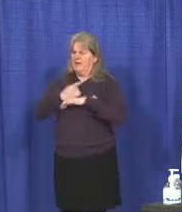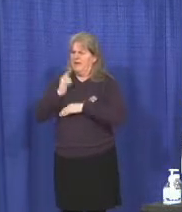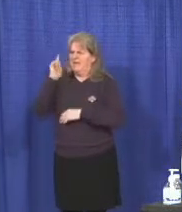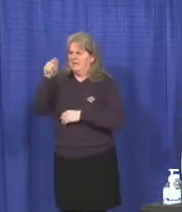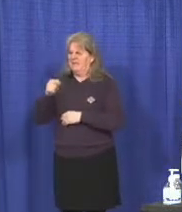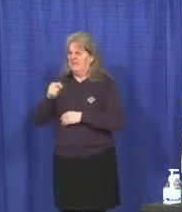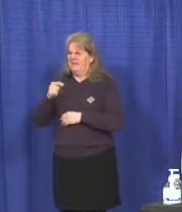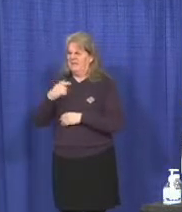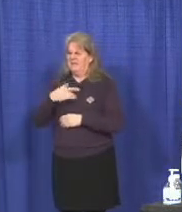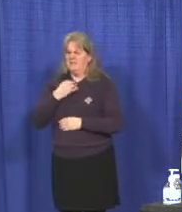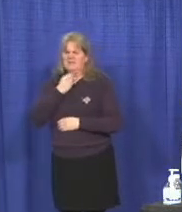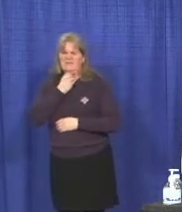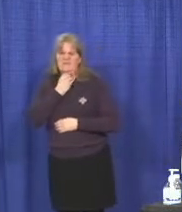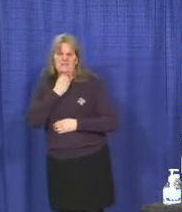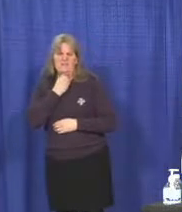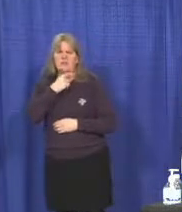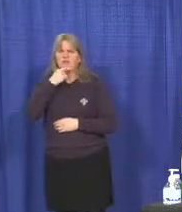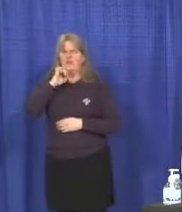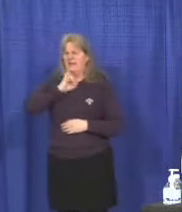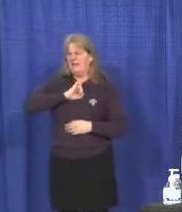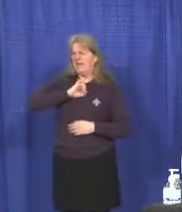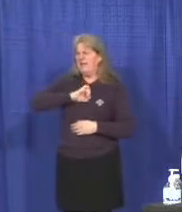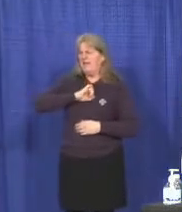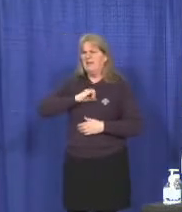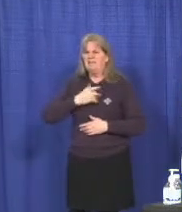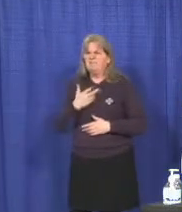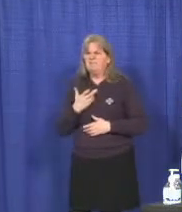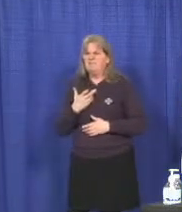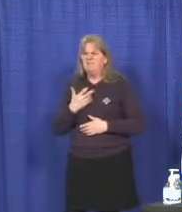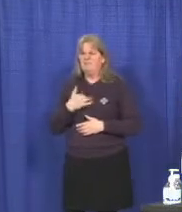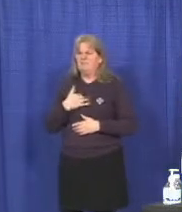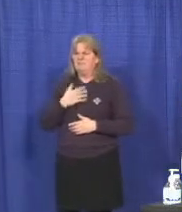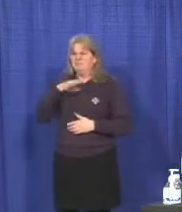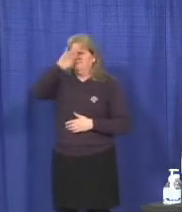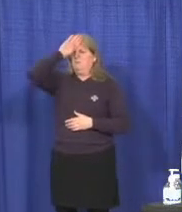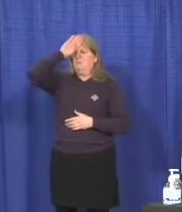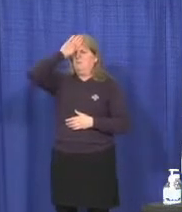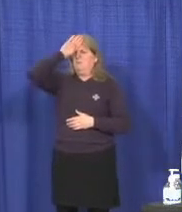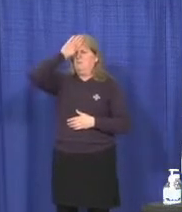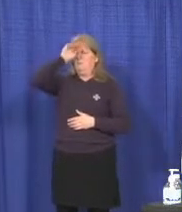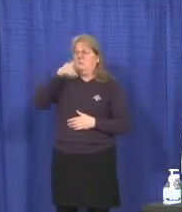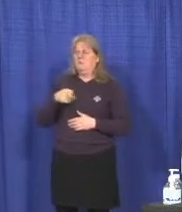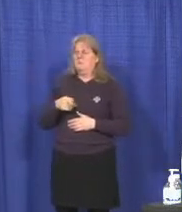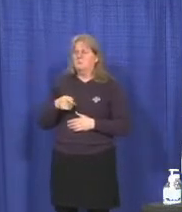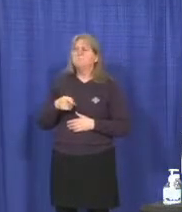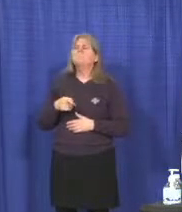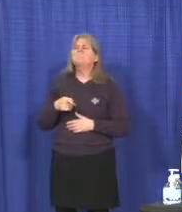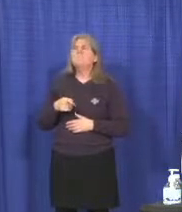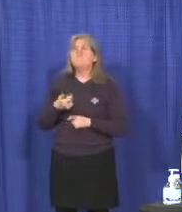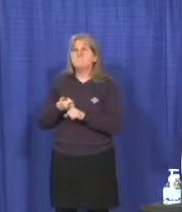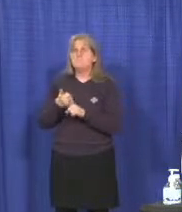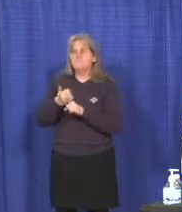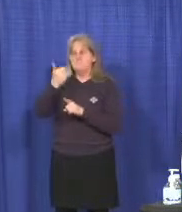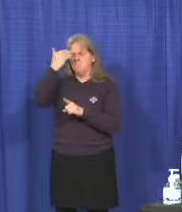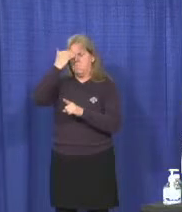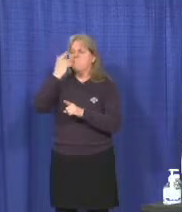his throat and a dry cough and runs a fever. He has the wisdom to get tested